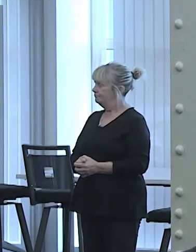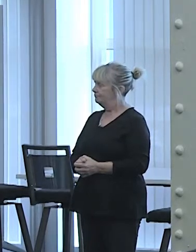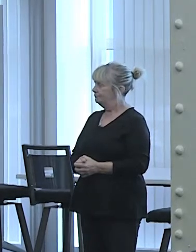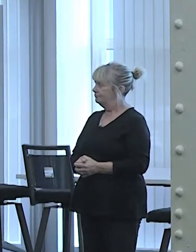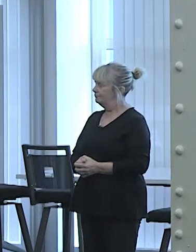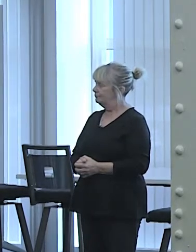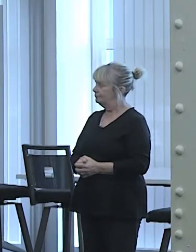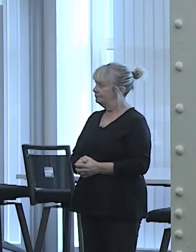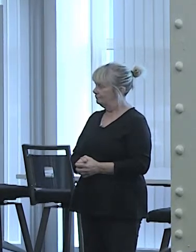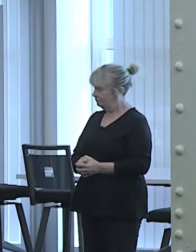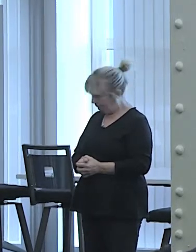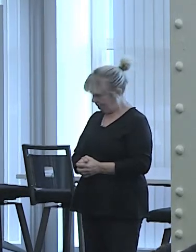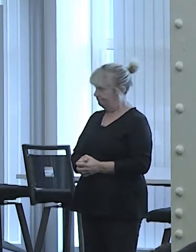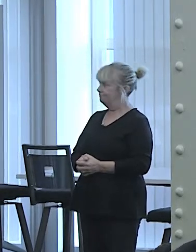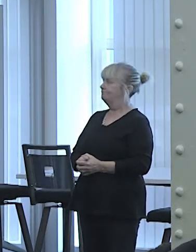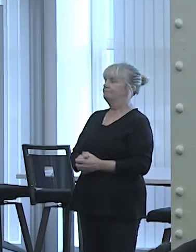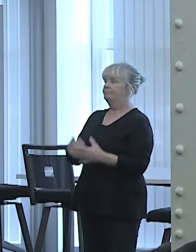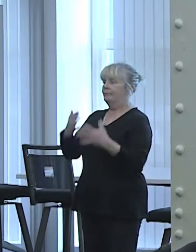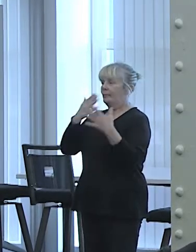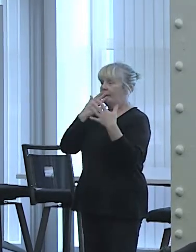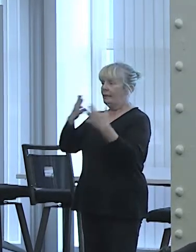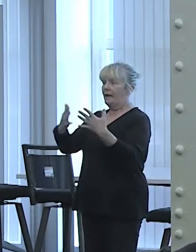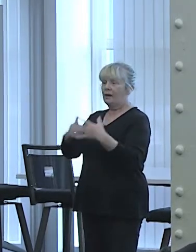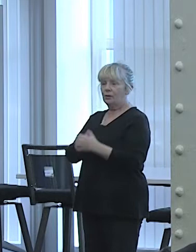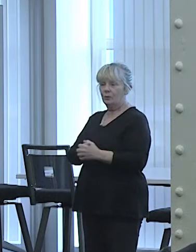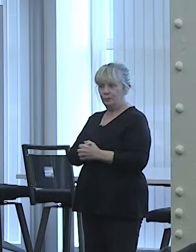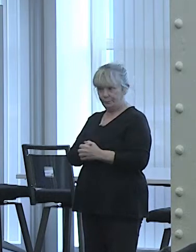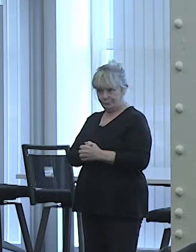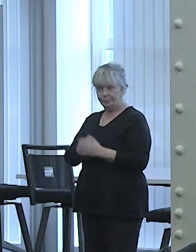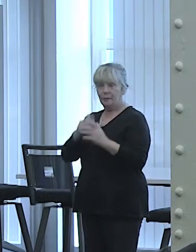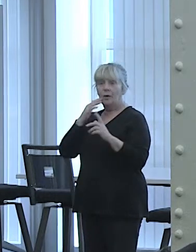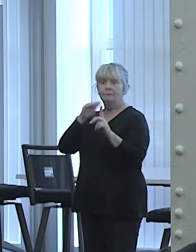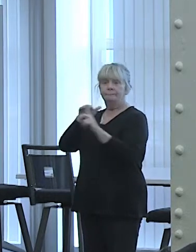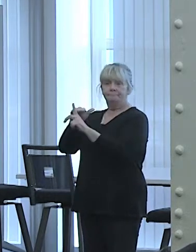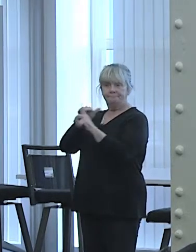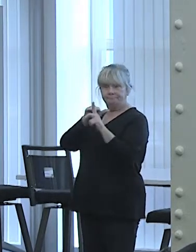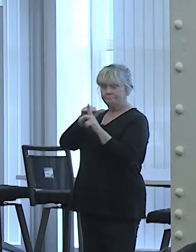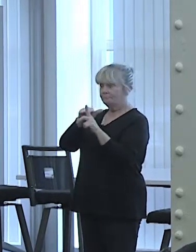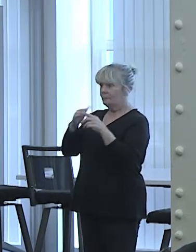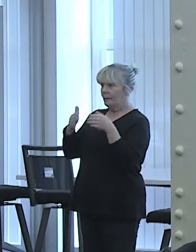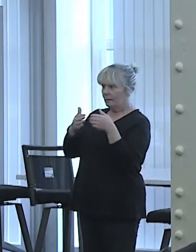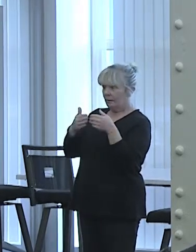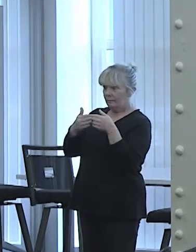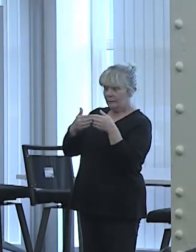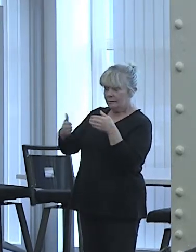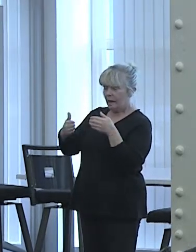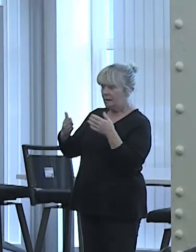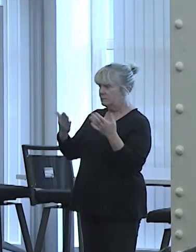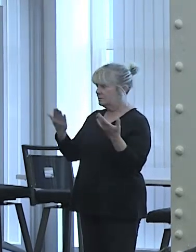Thank you. Just a heads up, for so the next amount of time that I've got with you, and I think we are now